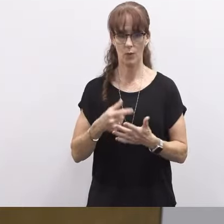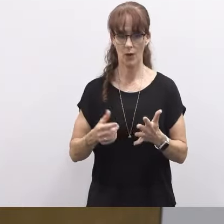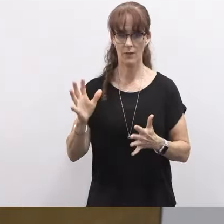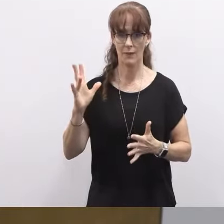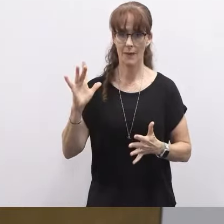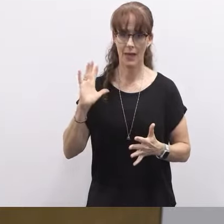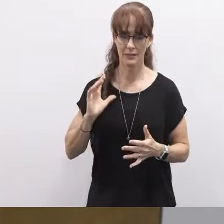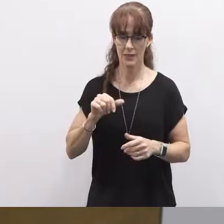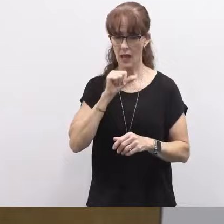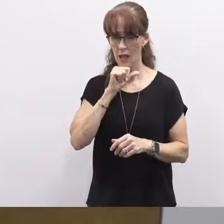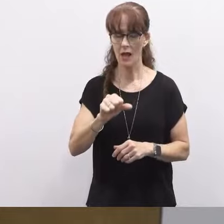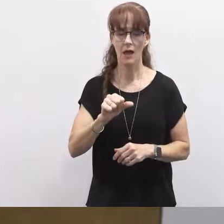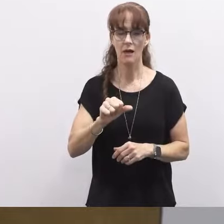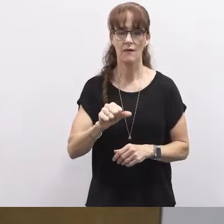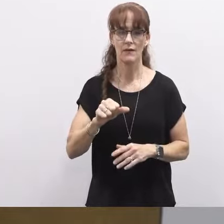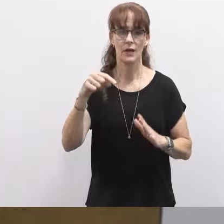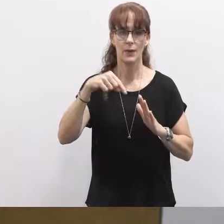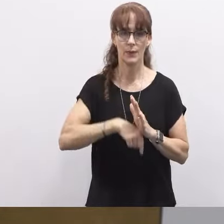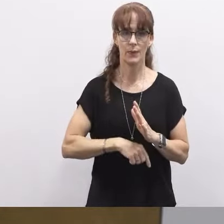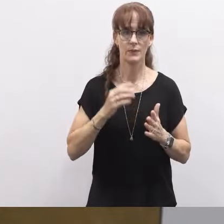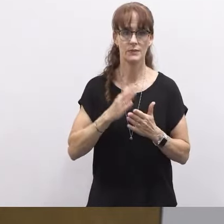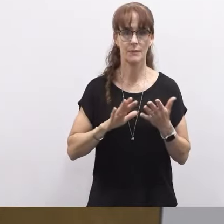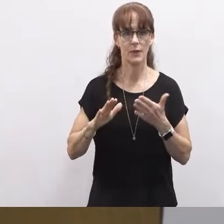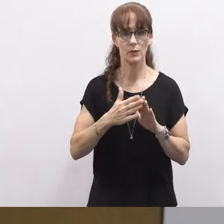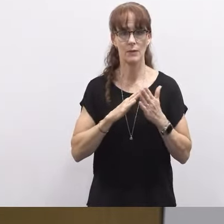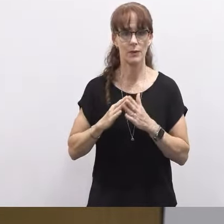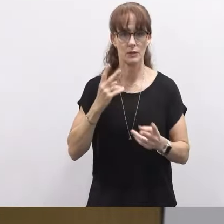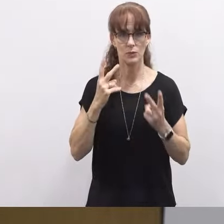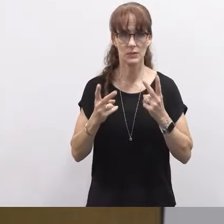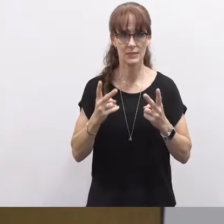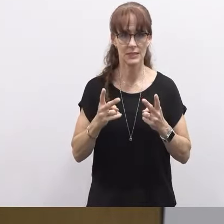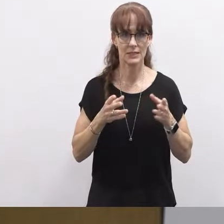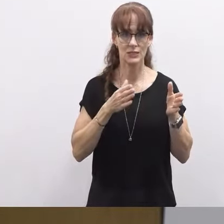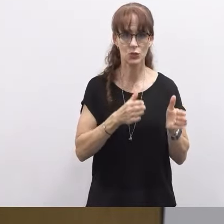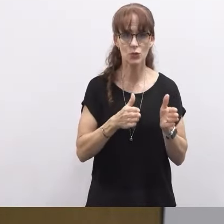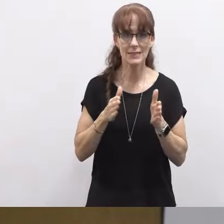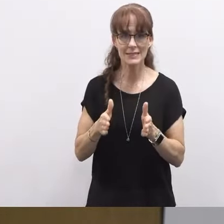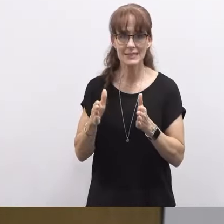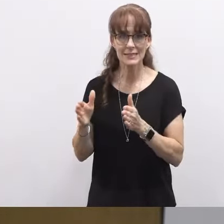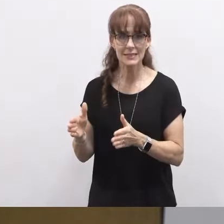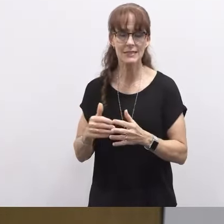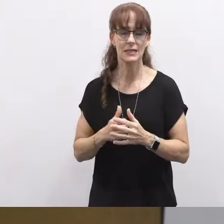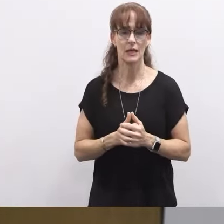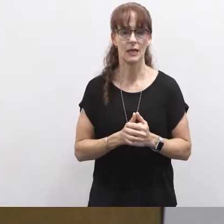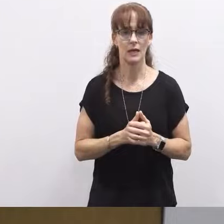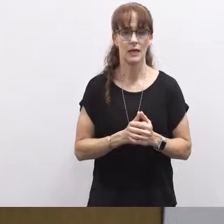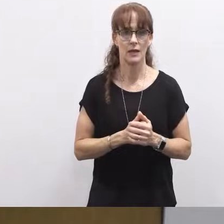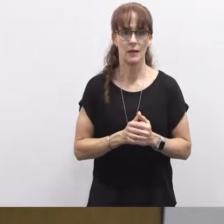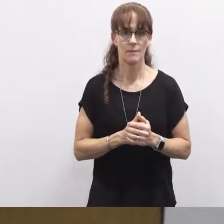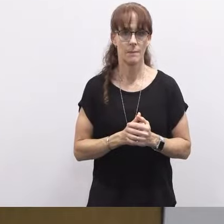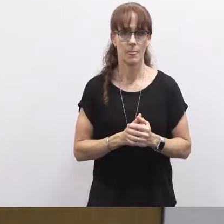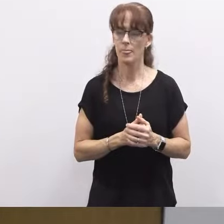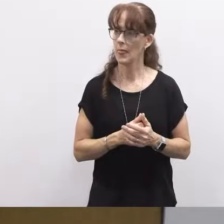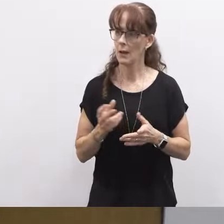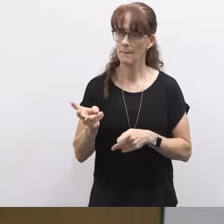I love the fact that it's a deep dive into some of those neighborhoods and we can see the distinct streets, we could see, I think that they even borrowed some of the suggestions